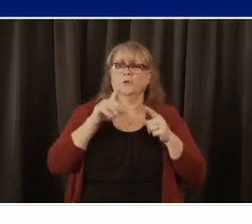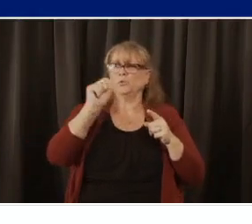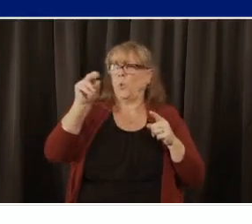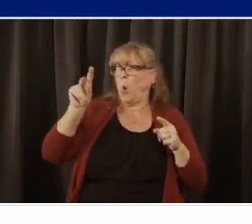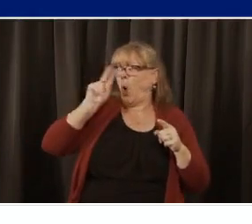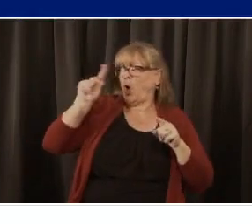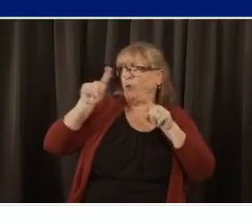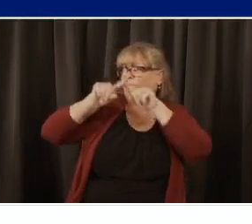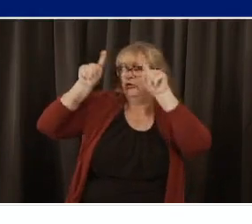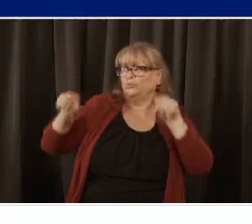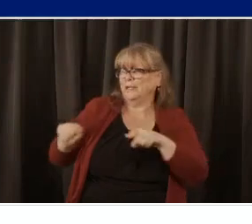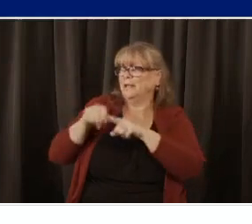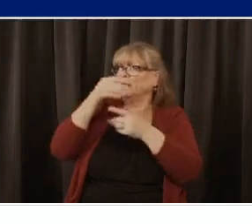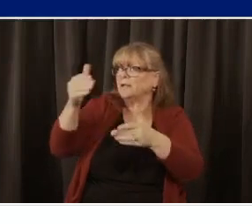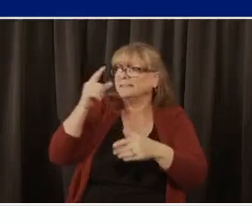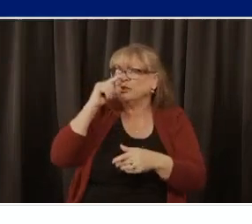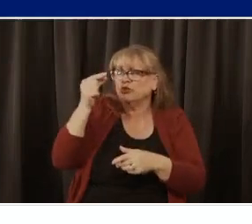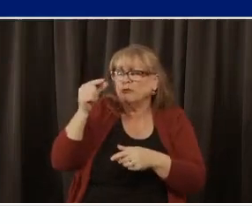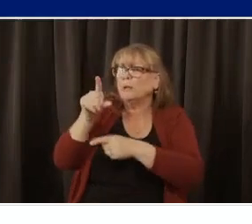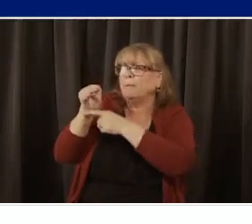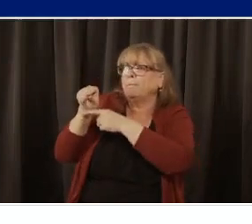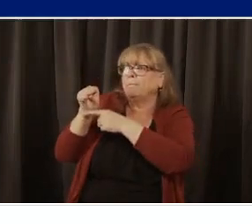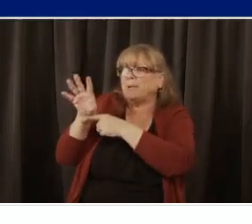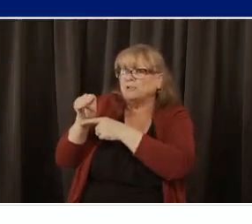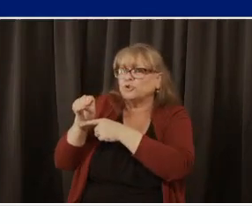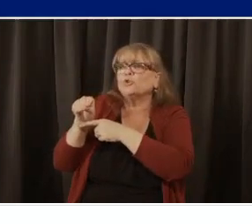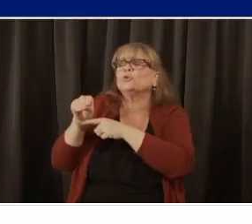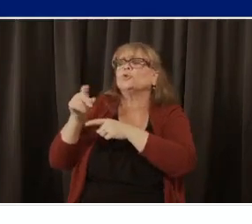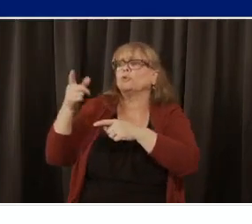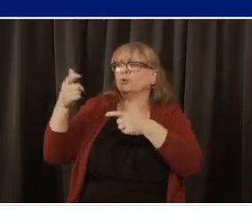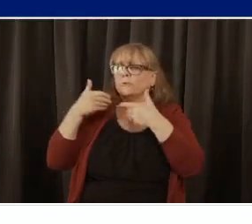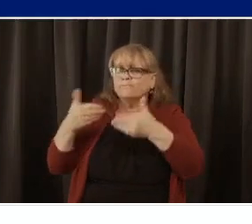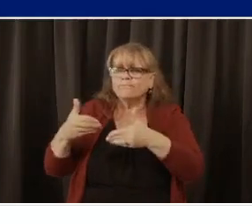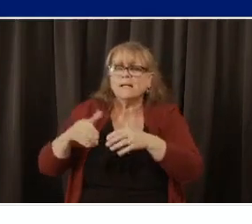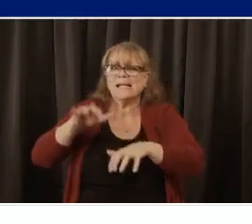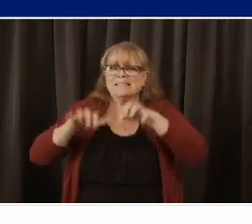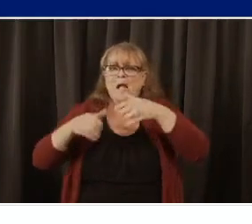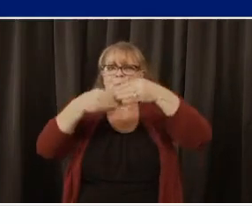as we rapidly scale pro vaccine capacity, this testing is even more important than ever.